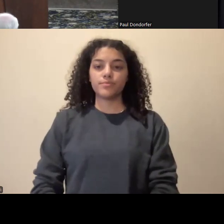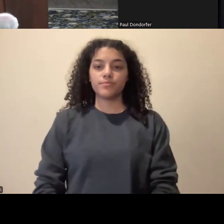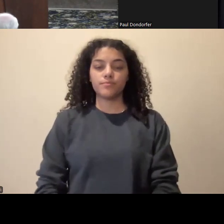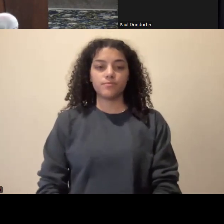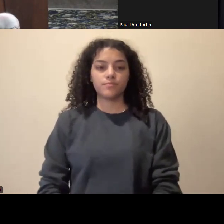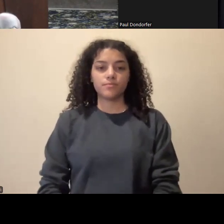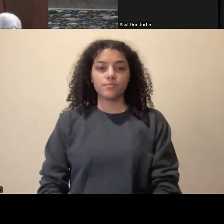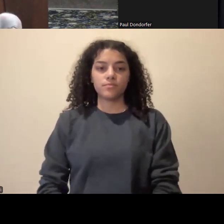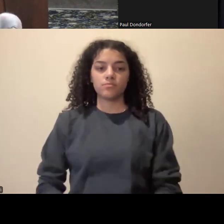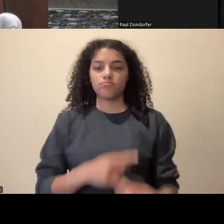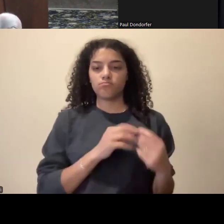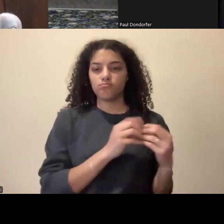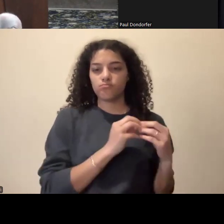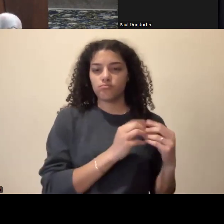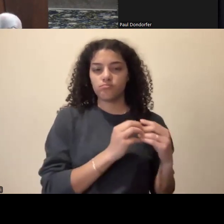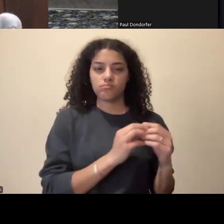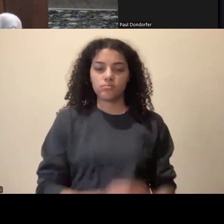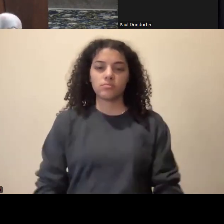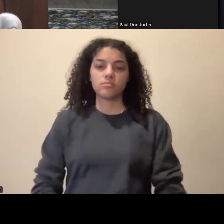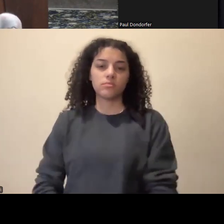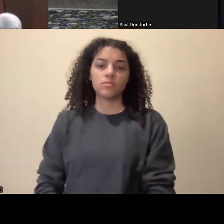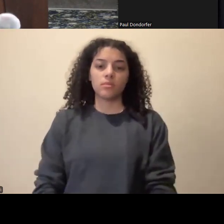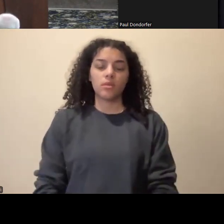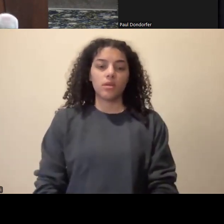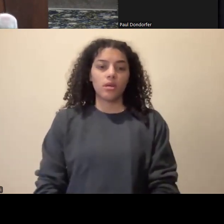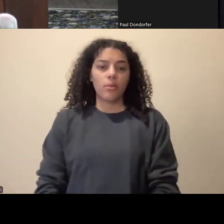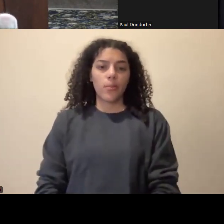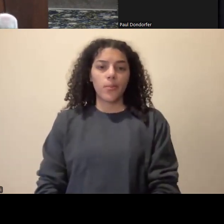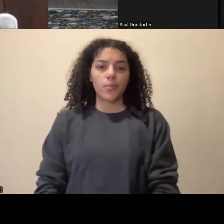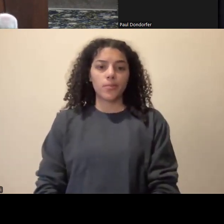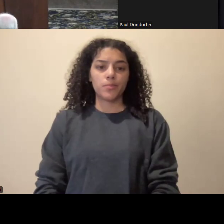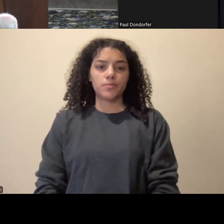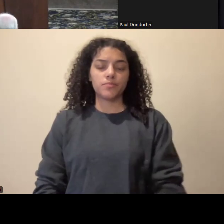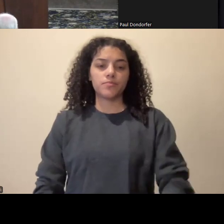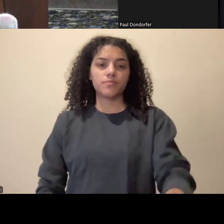on